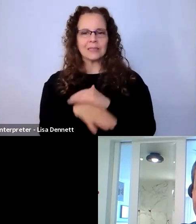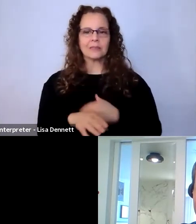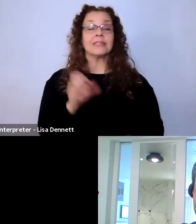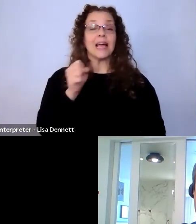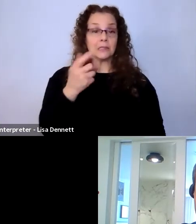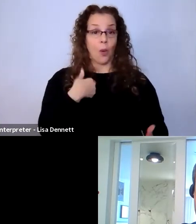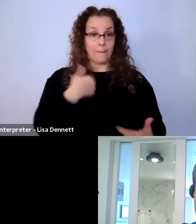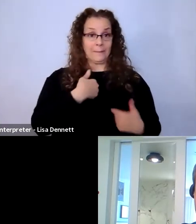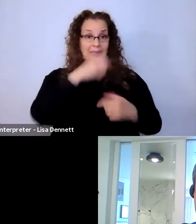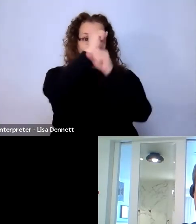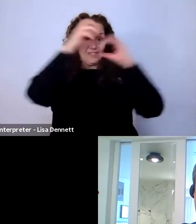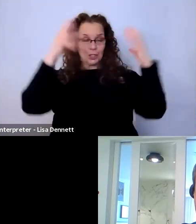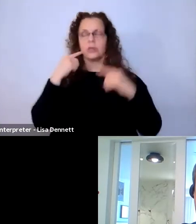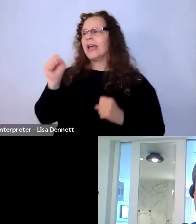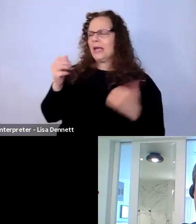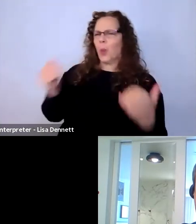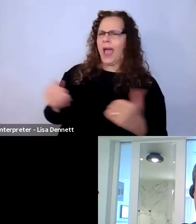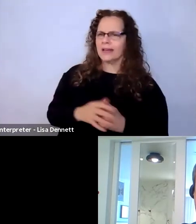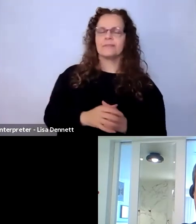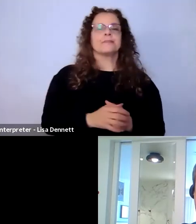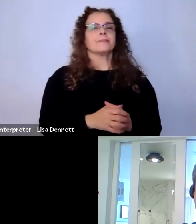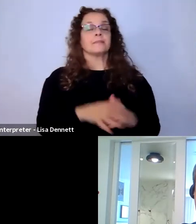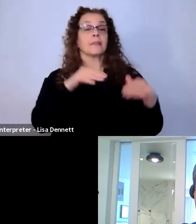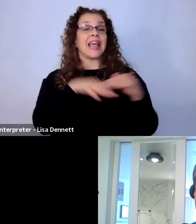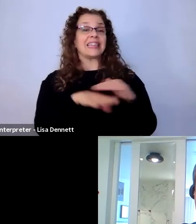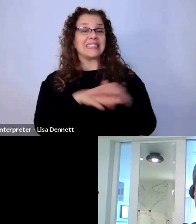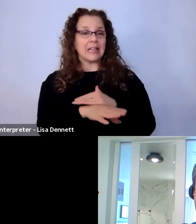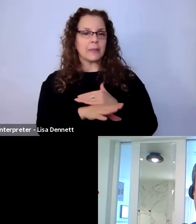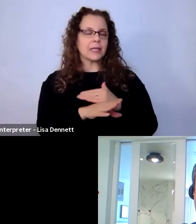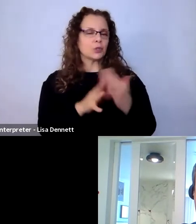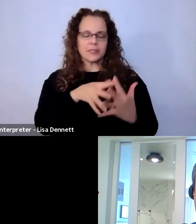Please accessibility to be built into the product development lifecycle